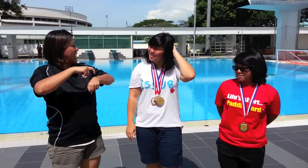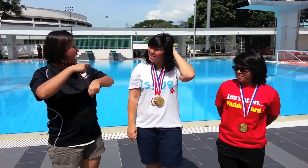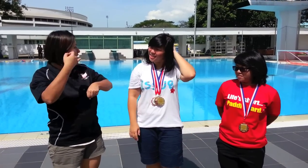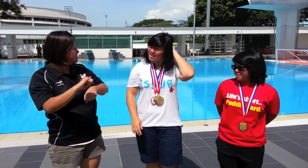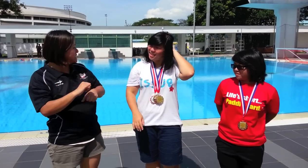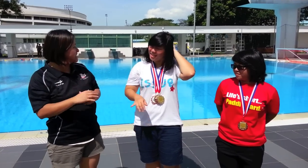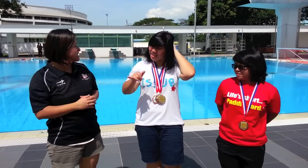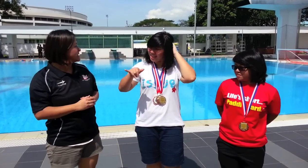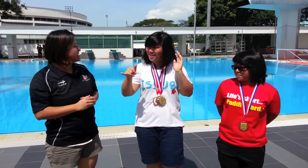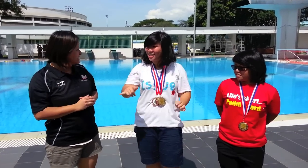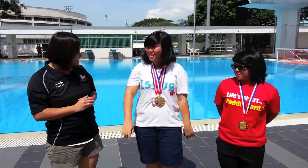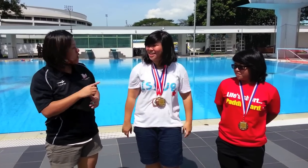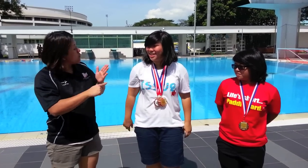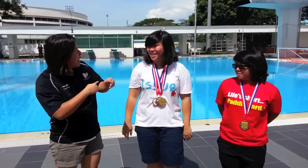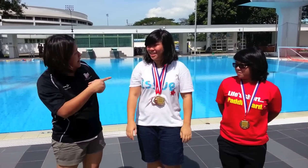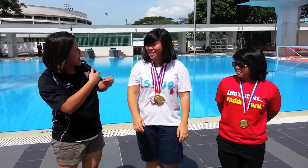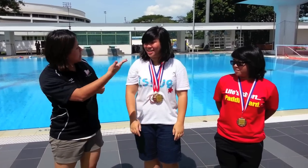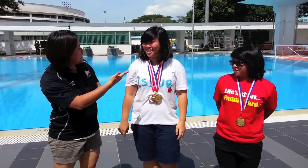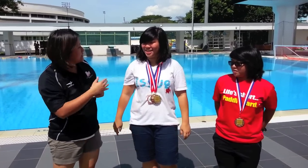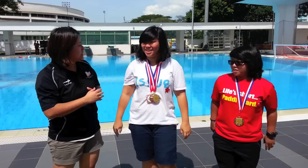So, would you like to train hard and get the personal best timings? Yes. What about you? [pointing at Joey]